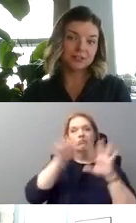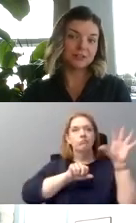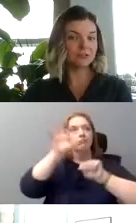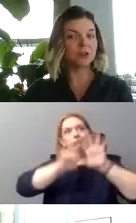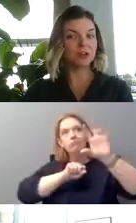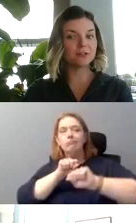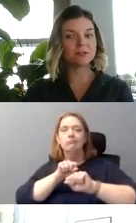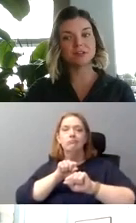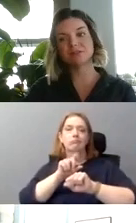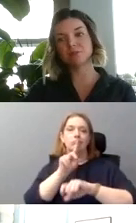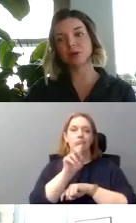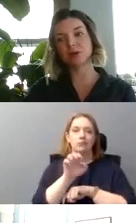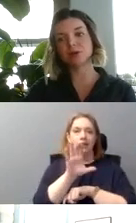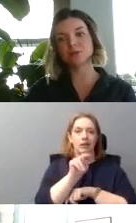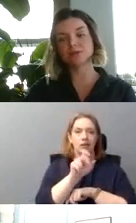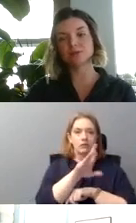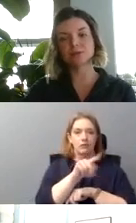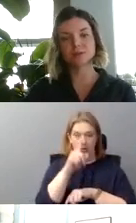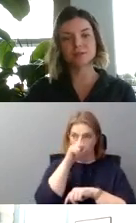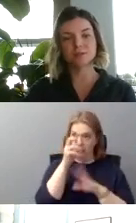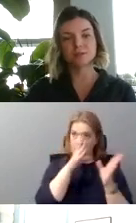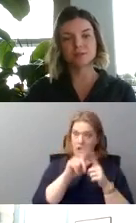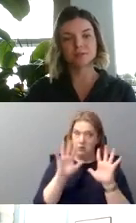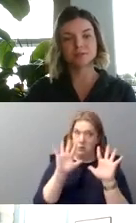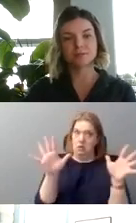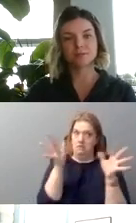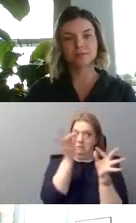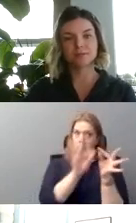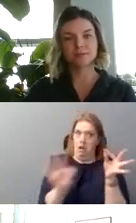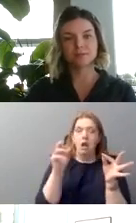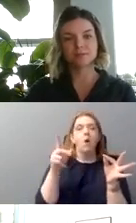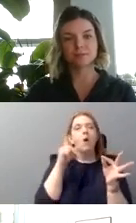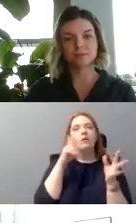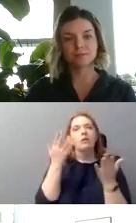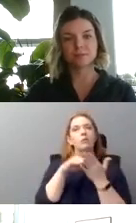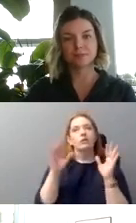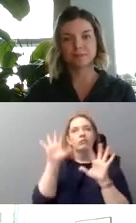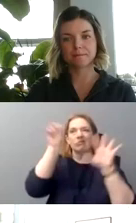in a different way, or leave it bare bones? S: You know, I think after his maintenance